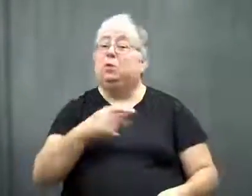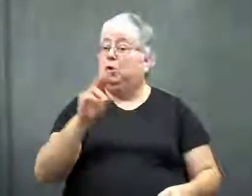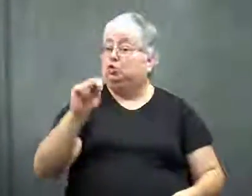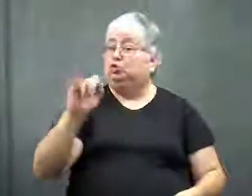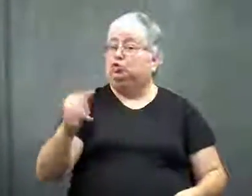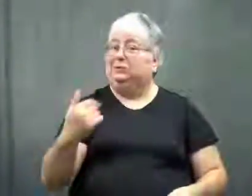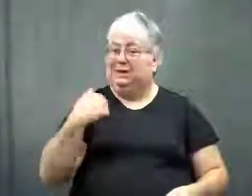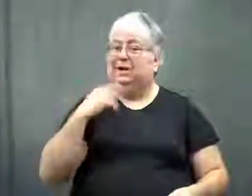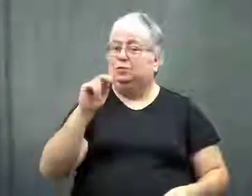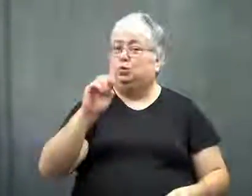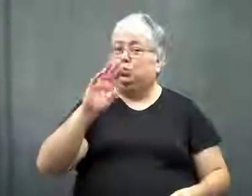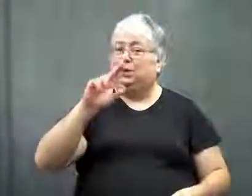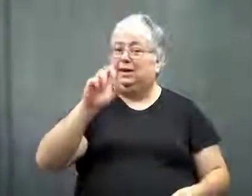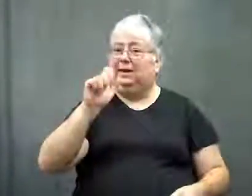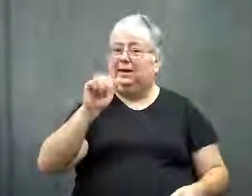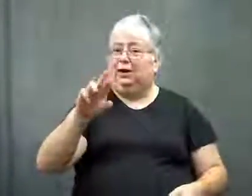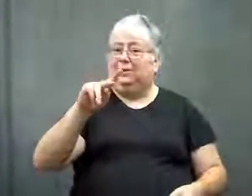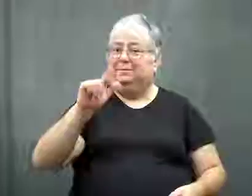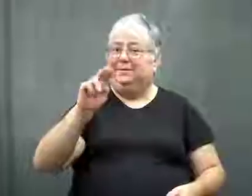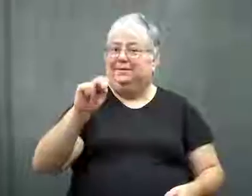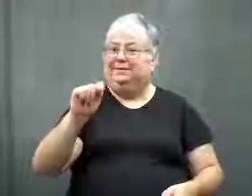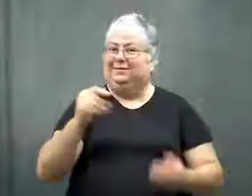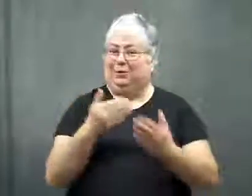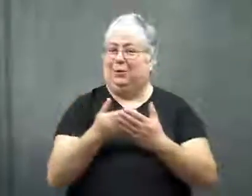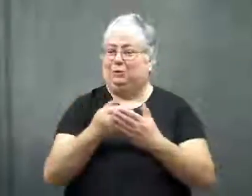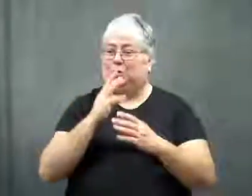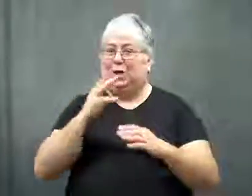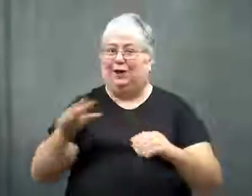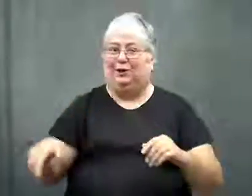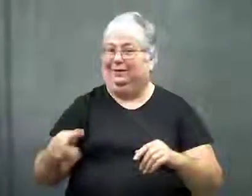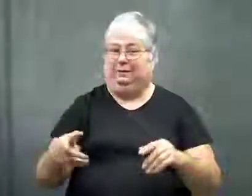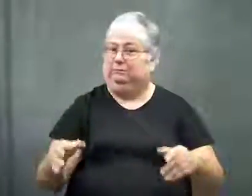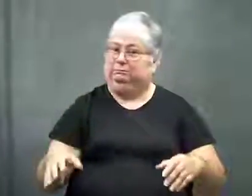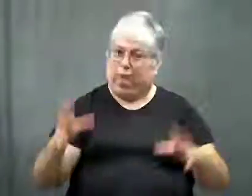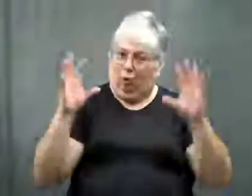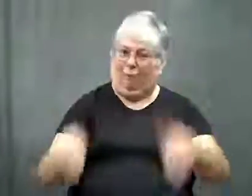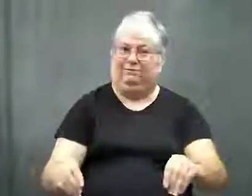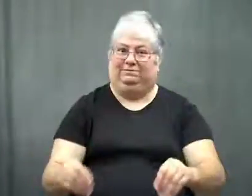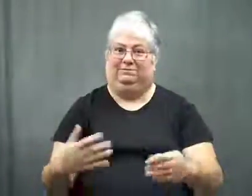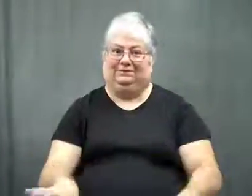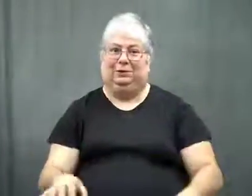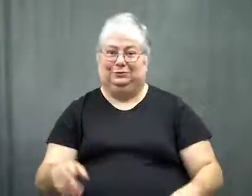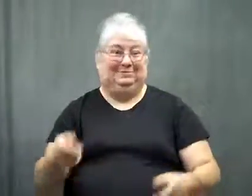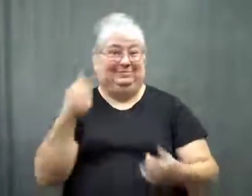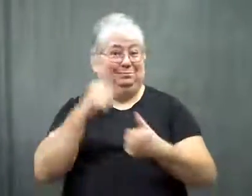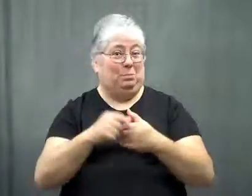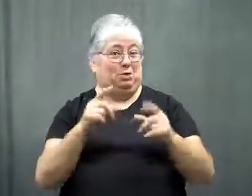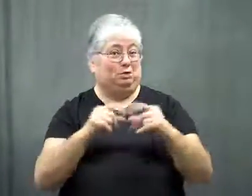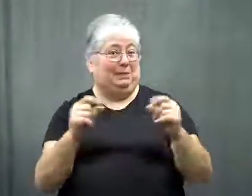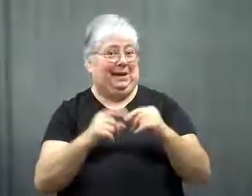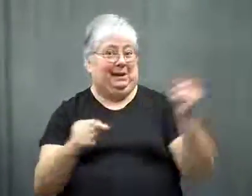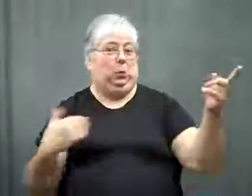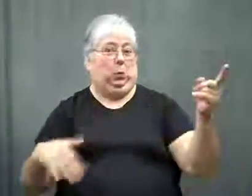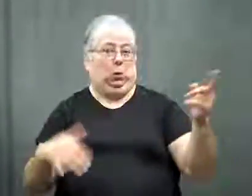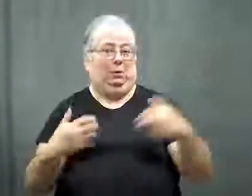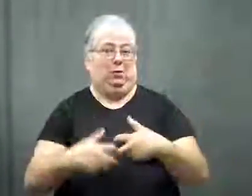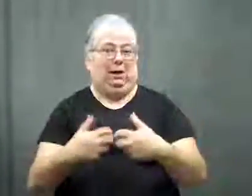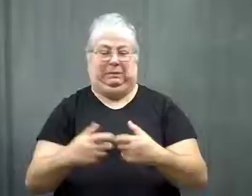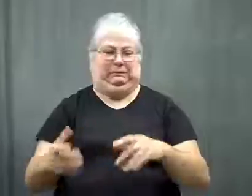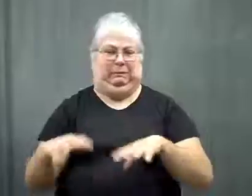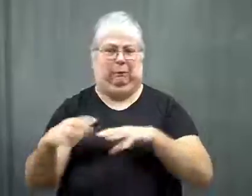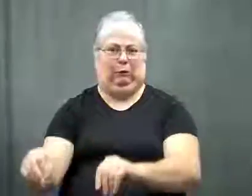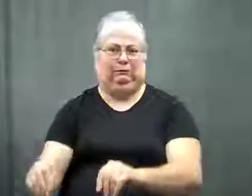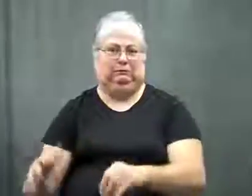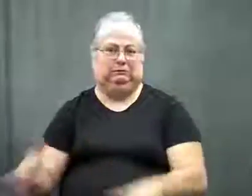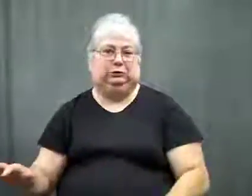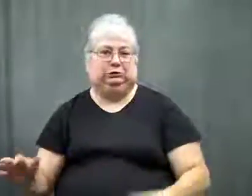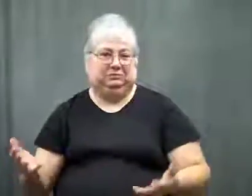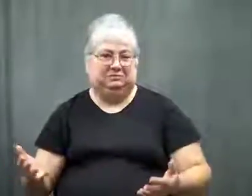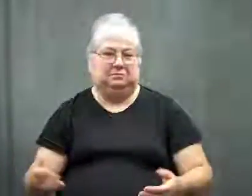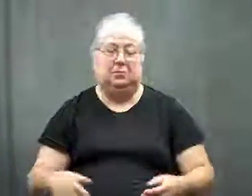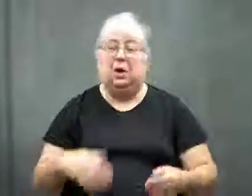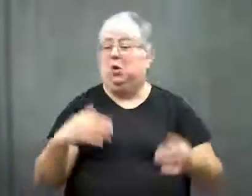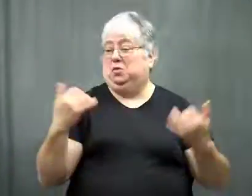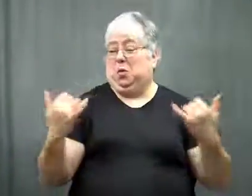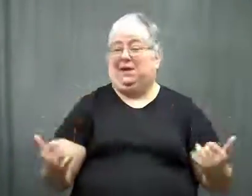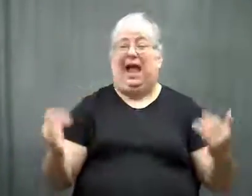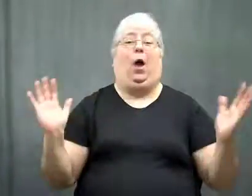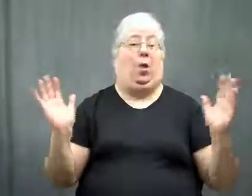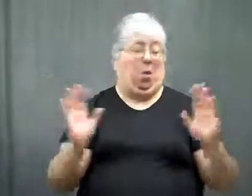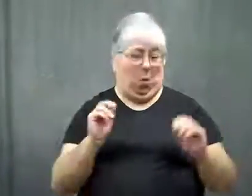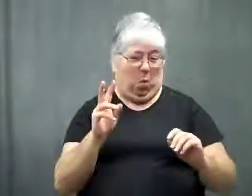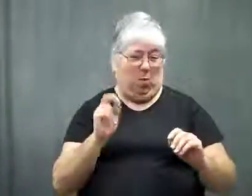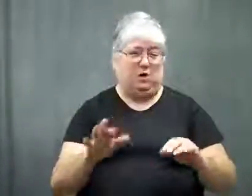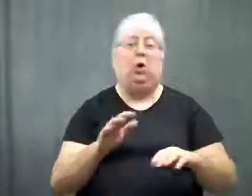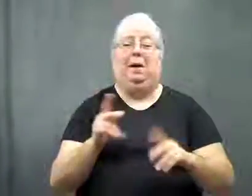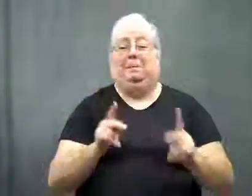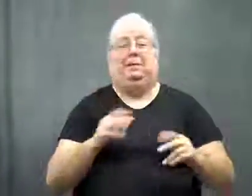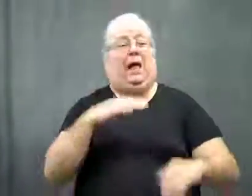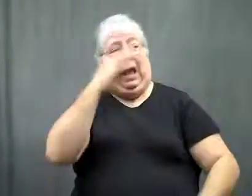There's a nuclear plant in New Jersey near the water. That was shut down.